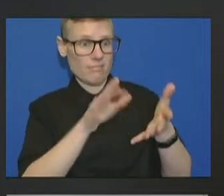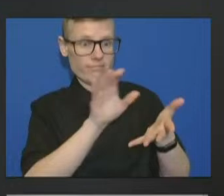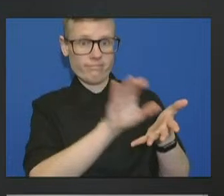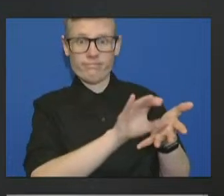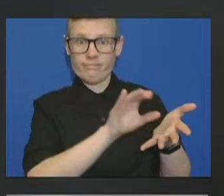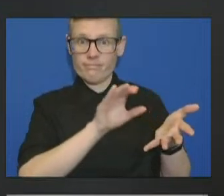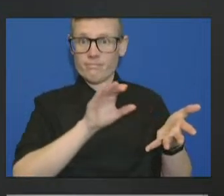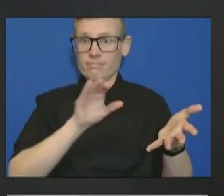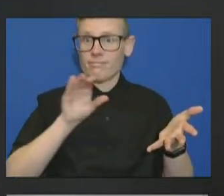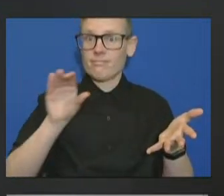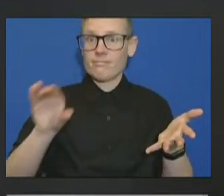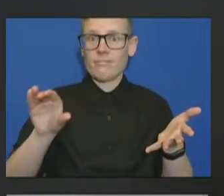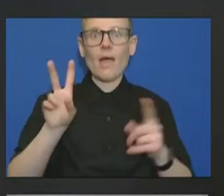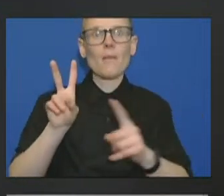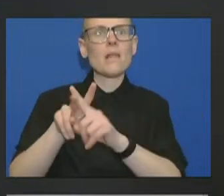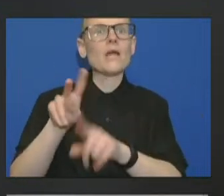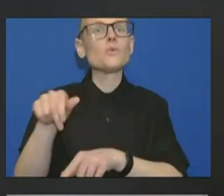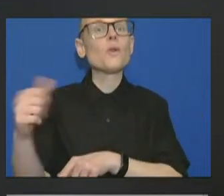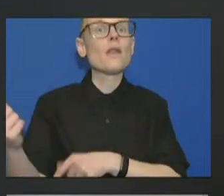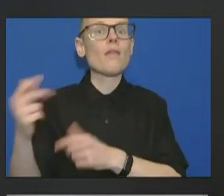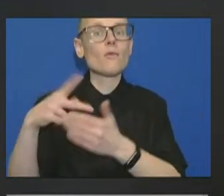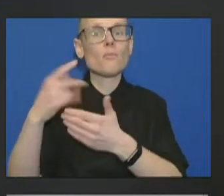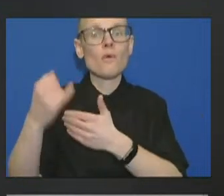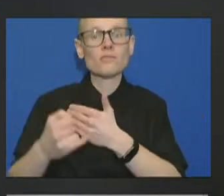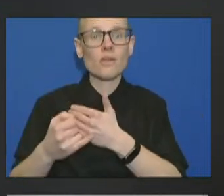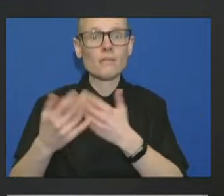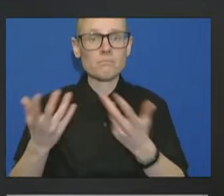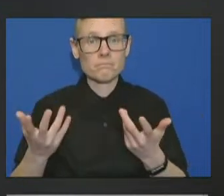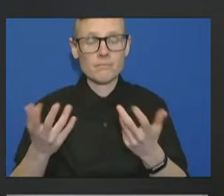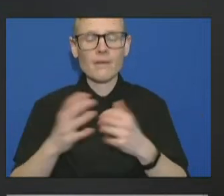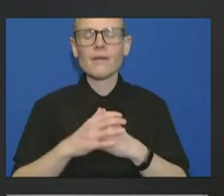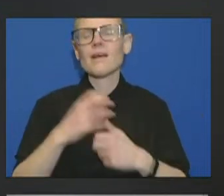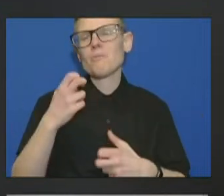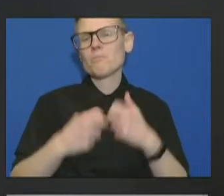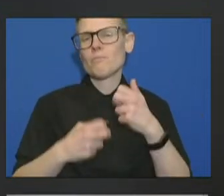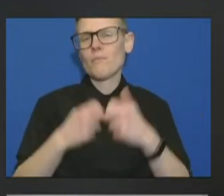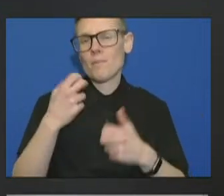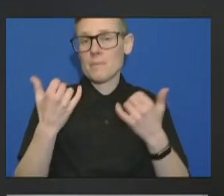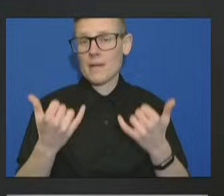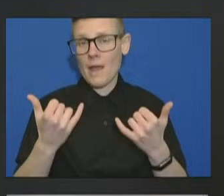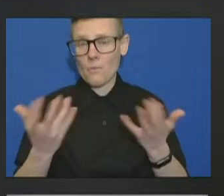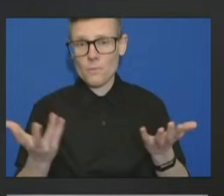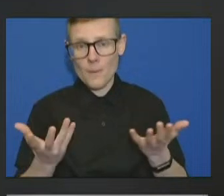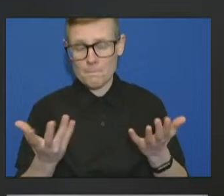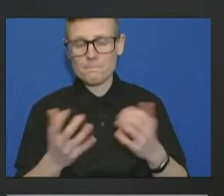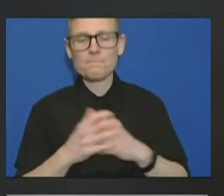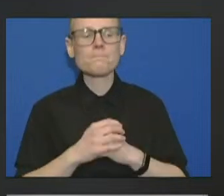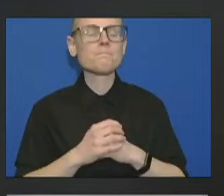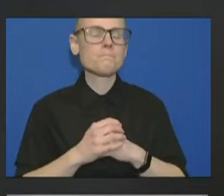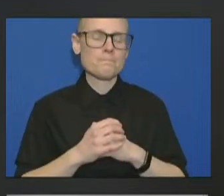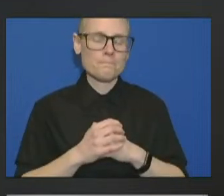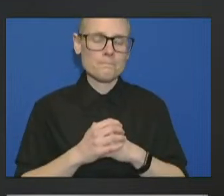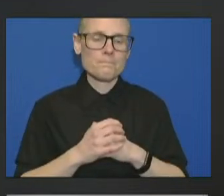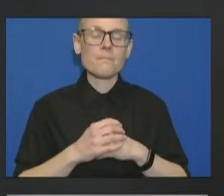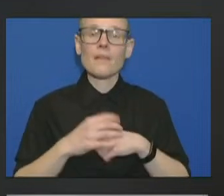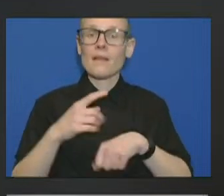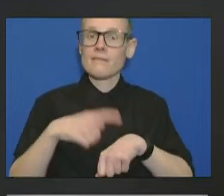short period of time, is to use part of that money that sits there and apply it to another